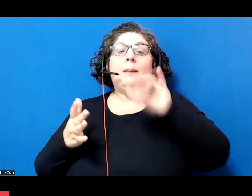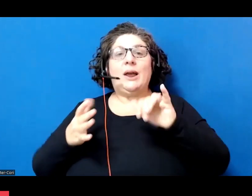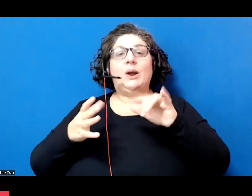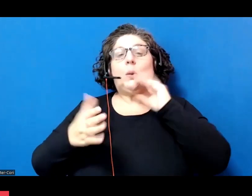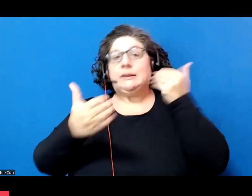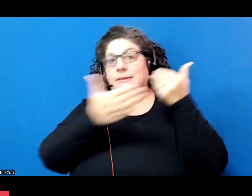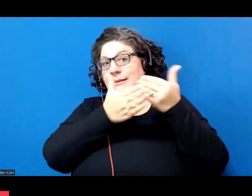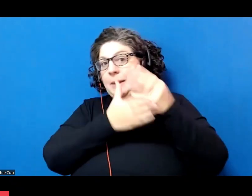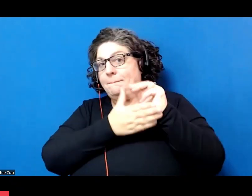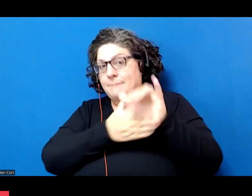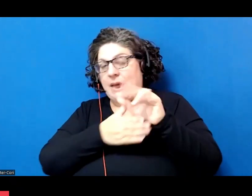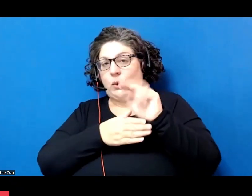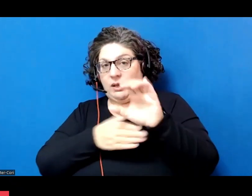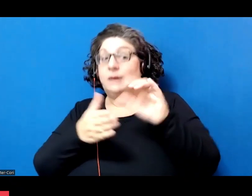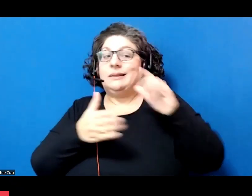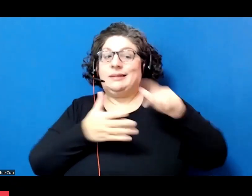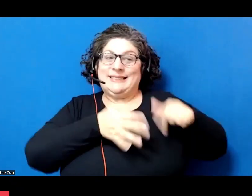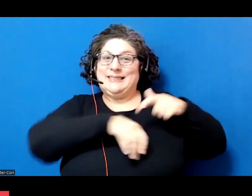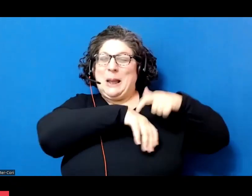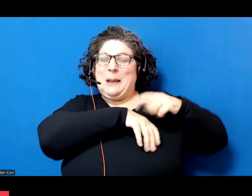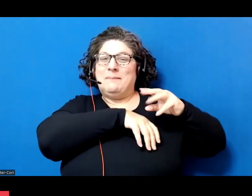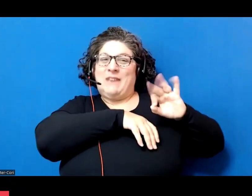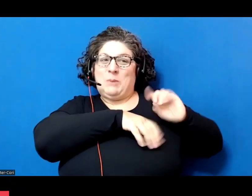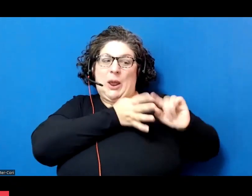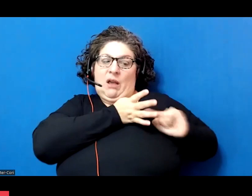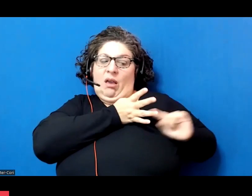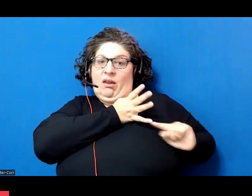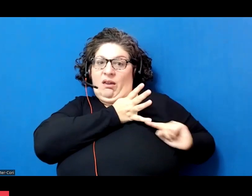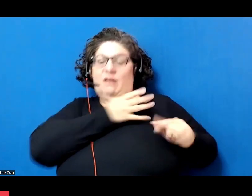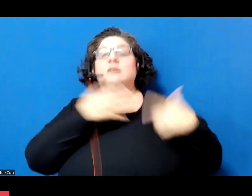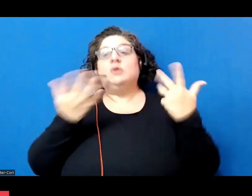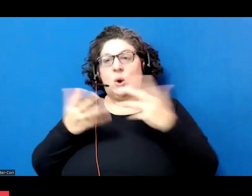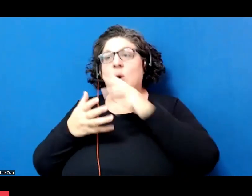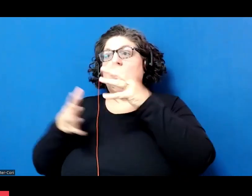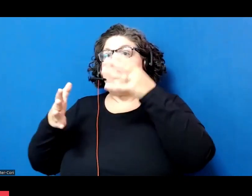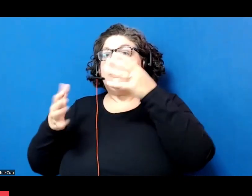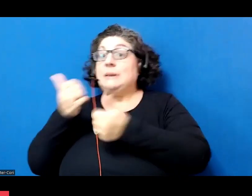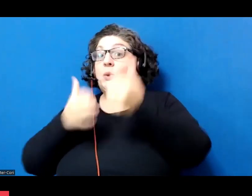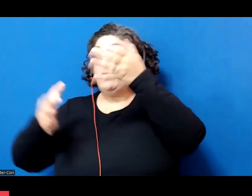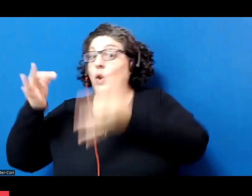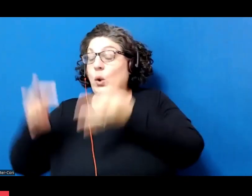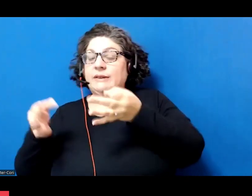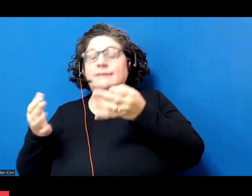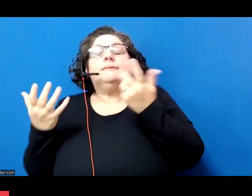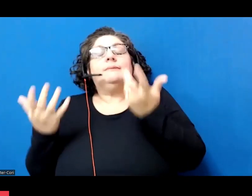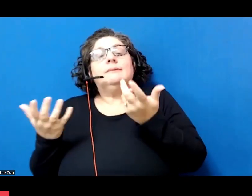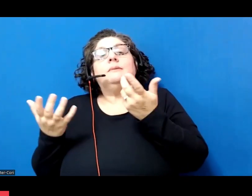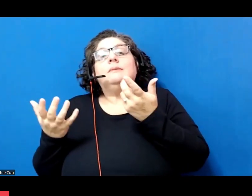And this was late February at this point. So the Supreme Court end up, we'll talk about where they land in a moment.